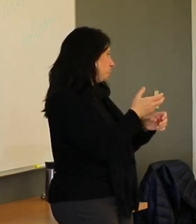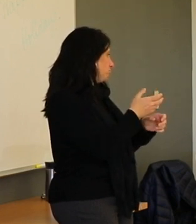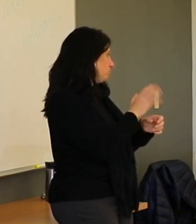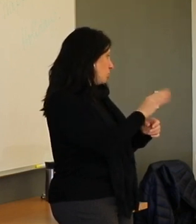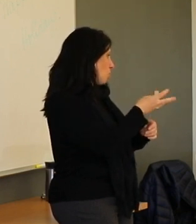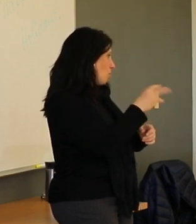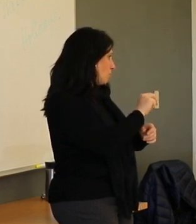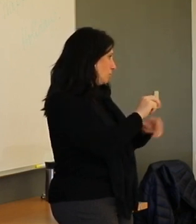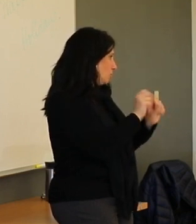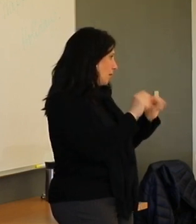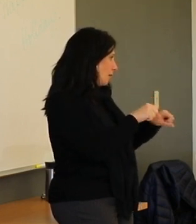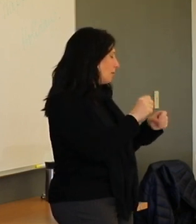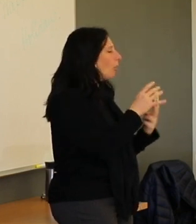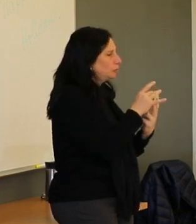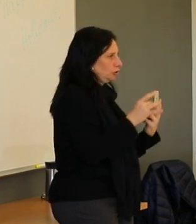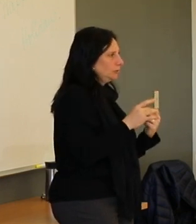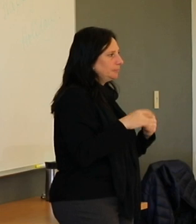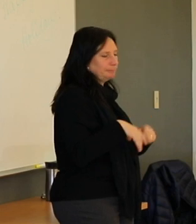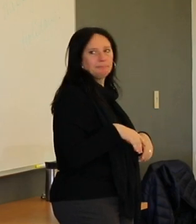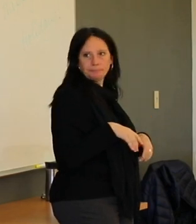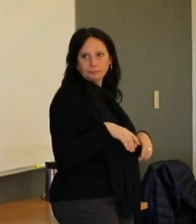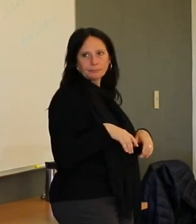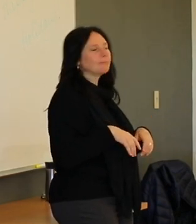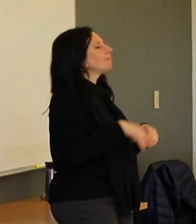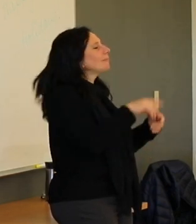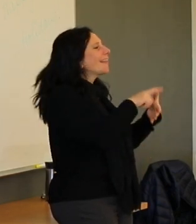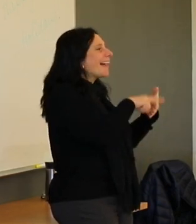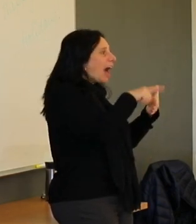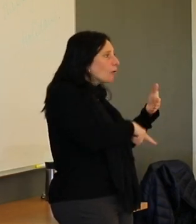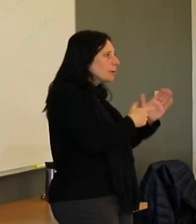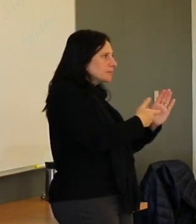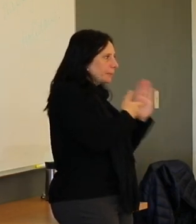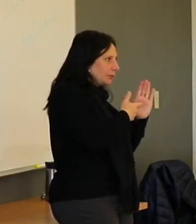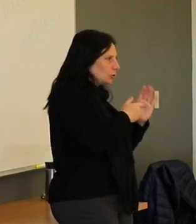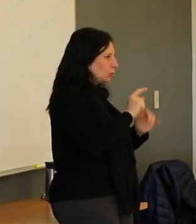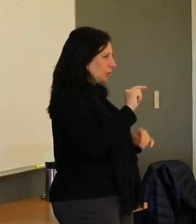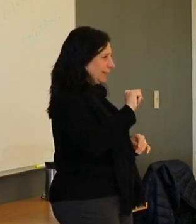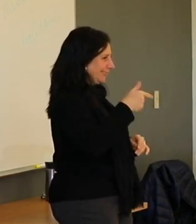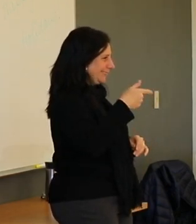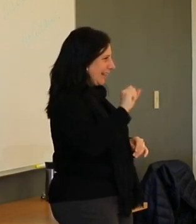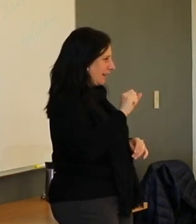The tags, the outcomes part is not. We'd really prefer that you do that.